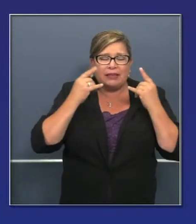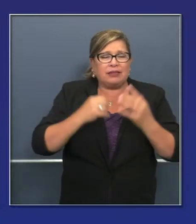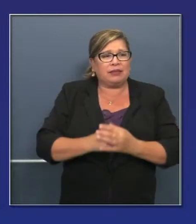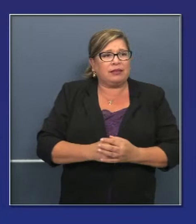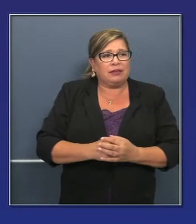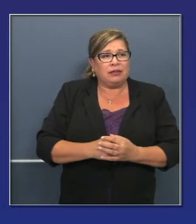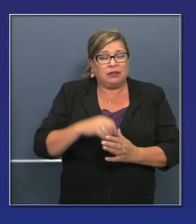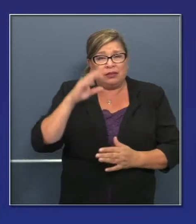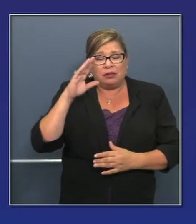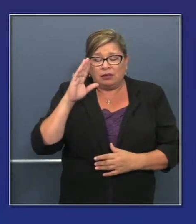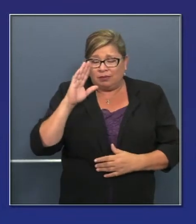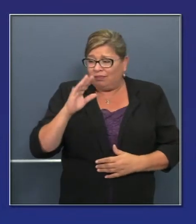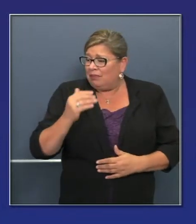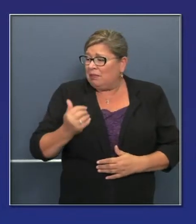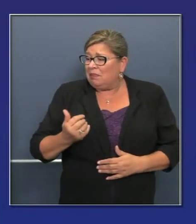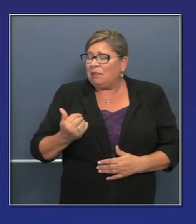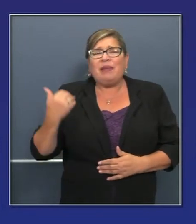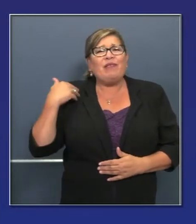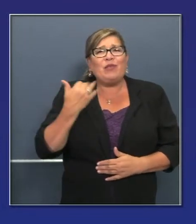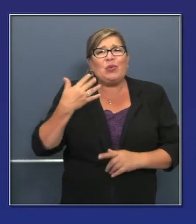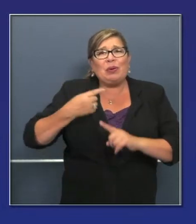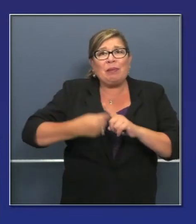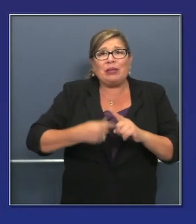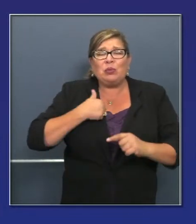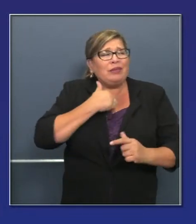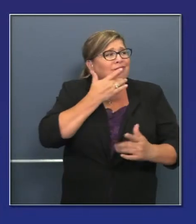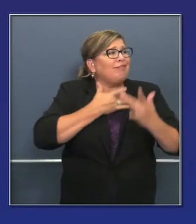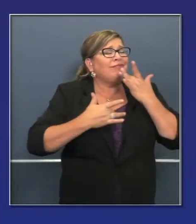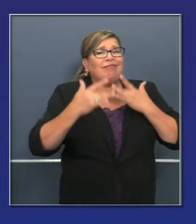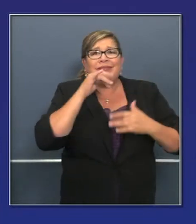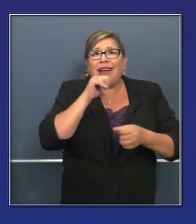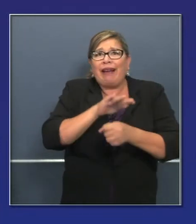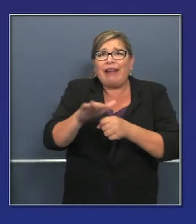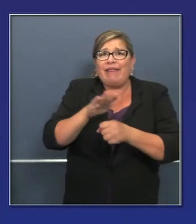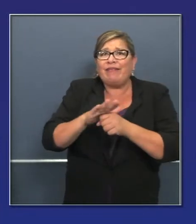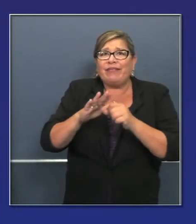health care workers our nurses our doctors our frontline workers we were searching high and